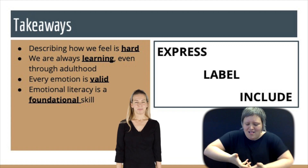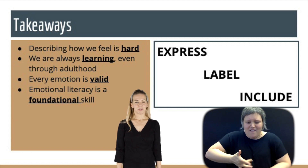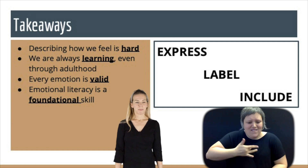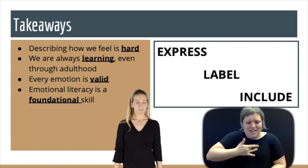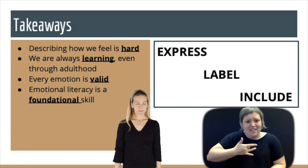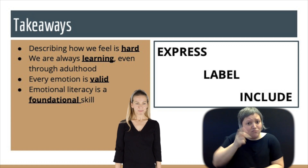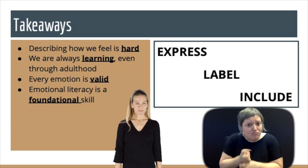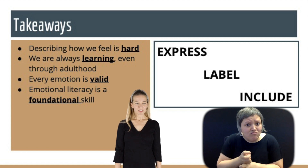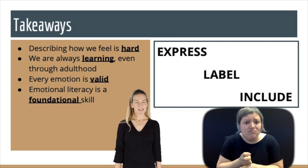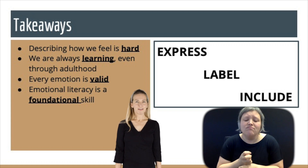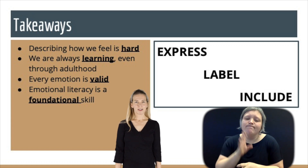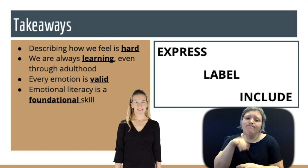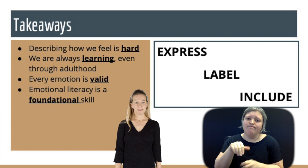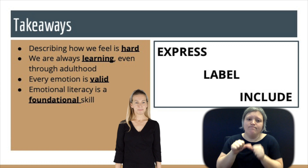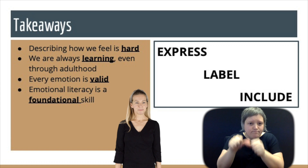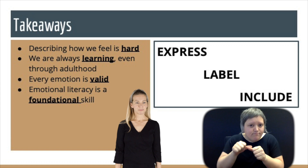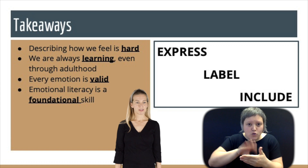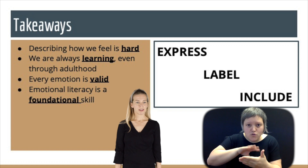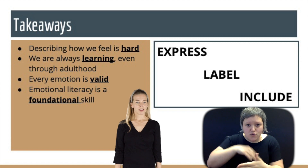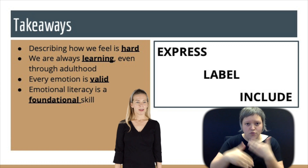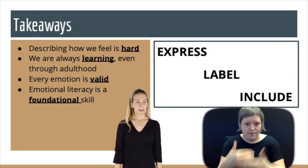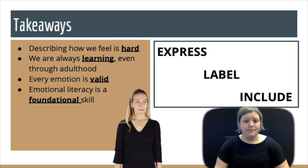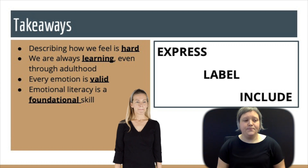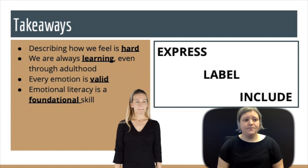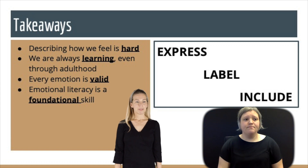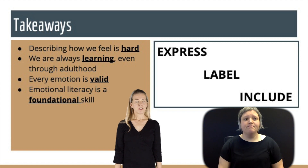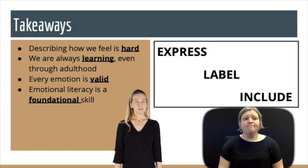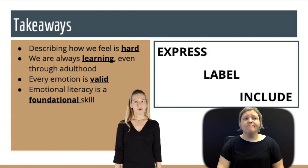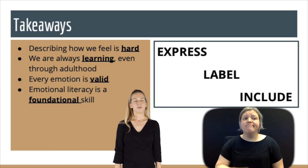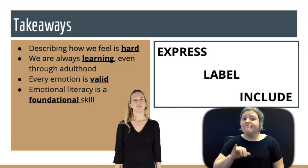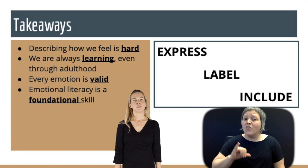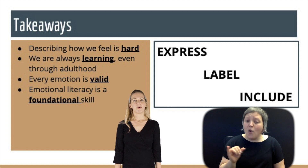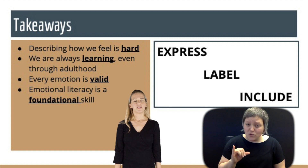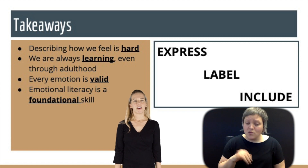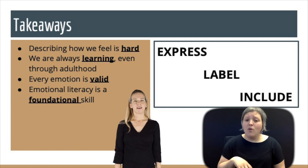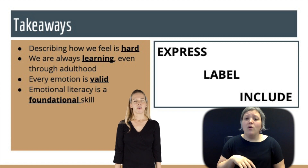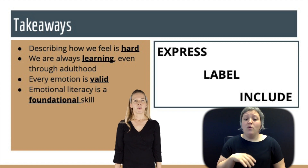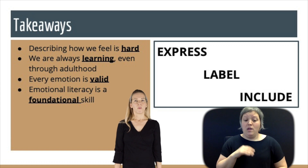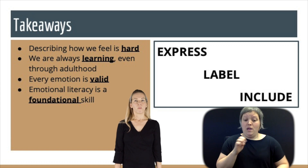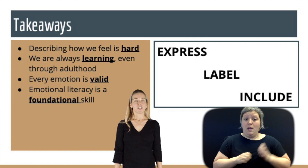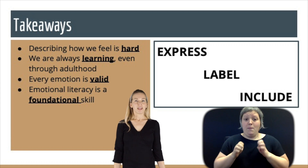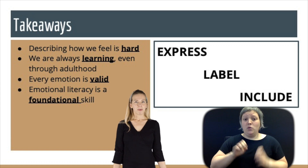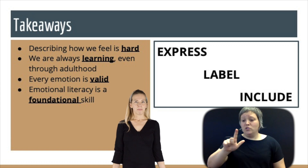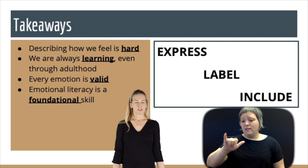So it's a lifelong skill and then also just a reminder that when talking about emotional